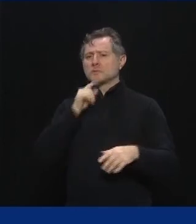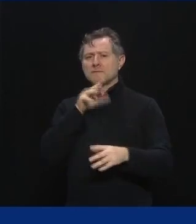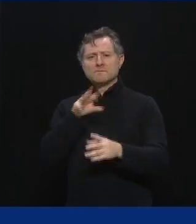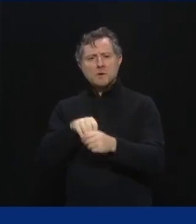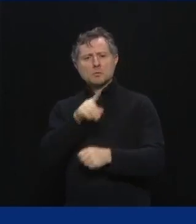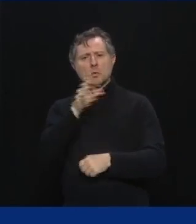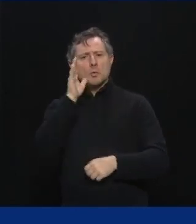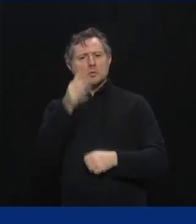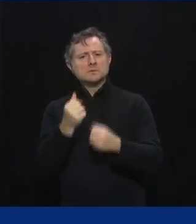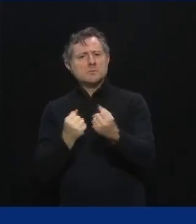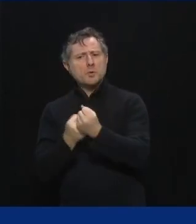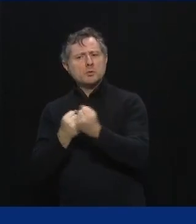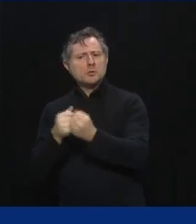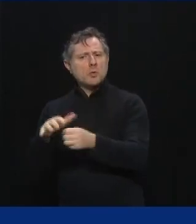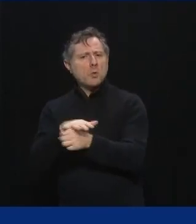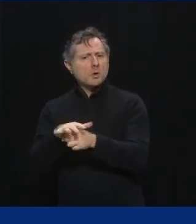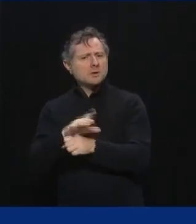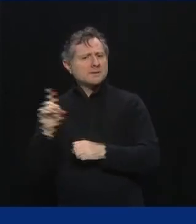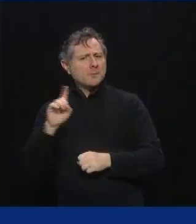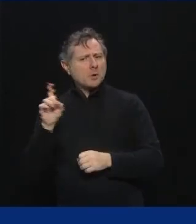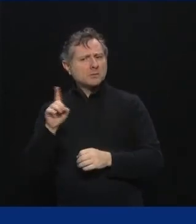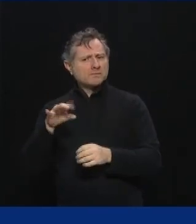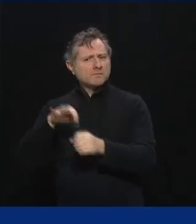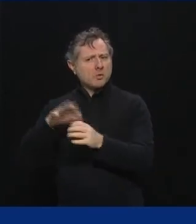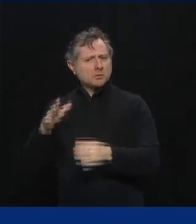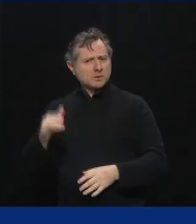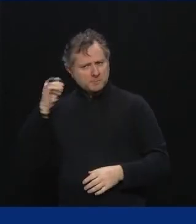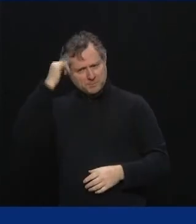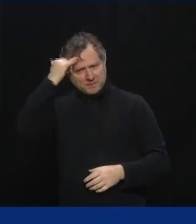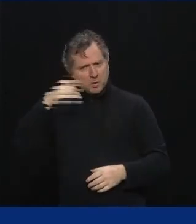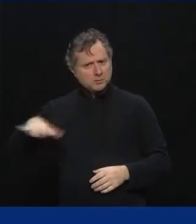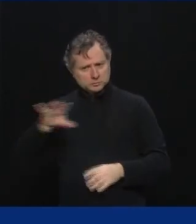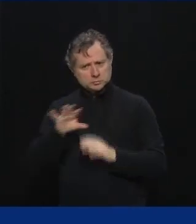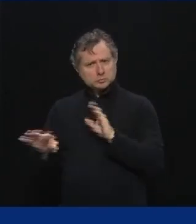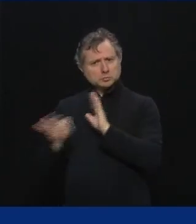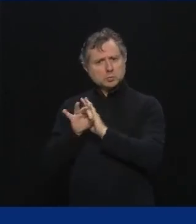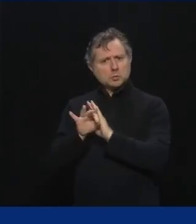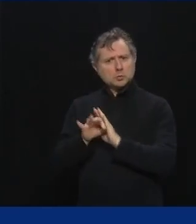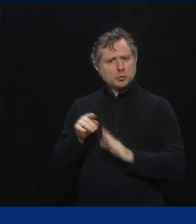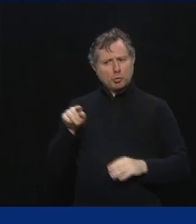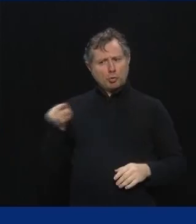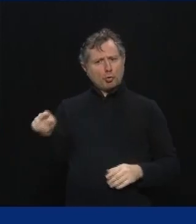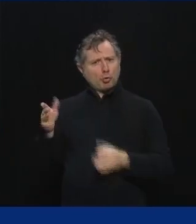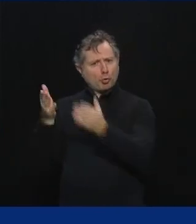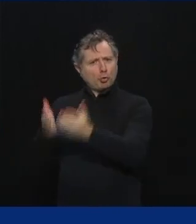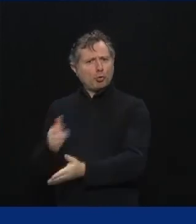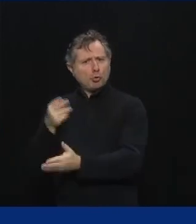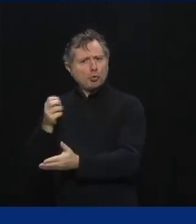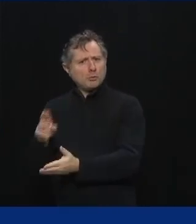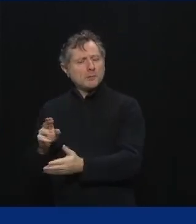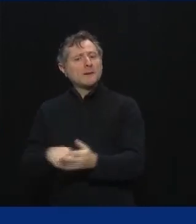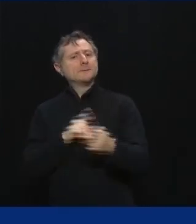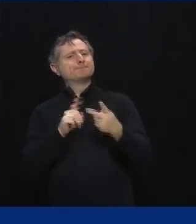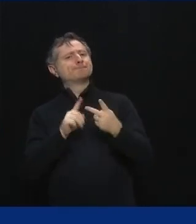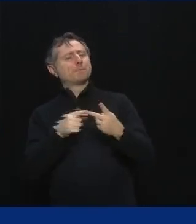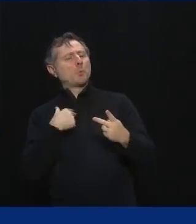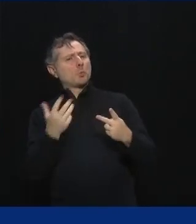HAS BYRON BROWN OR ANY OF HIS AIDES ASKED YOU NOT TO WEIGH IN ON THIS PARTICULAR RACE EVEN AS YOU SAY YOU'RE GOING TO SUPPORT THE DEMOCRATIC PARTIES, THE